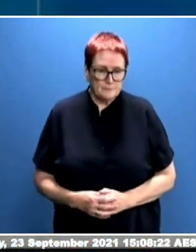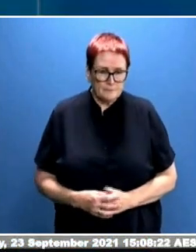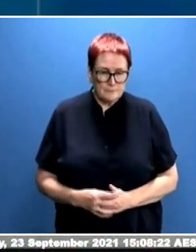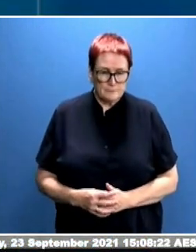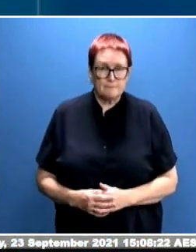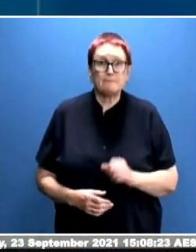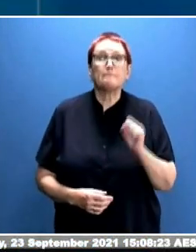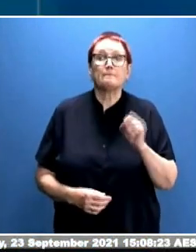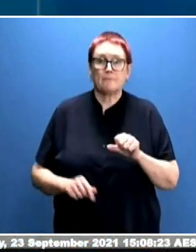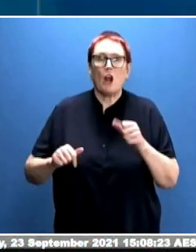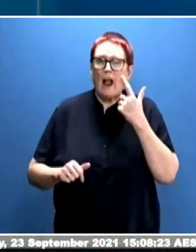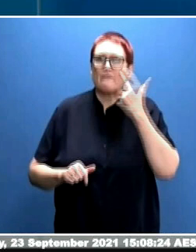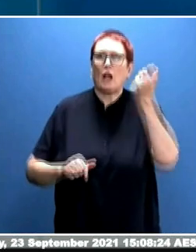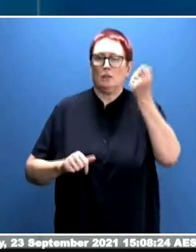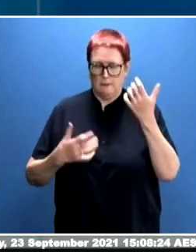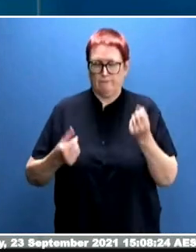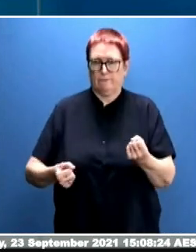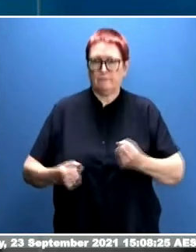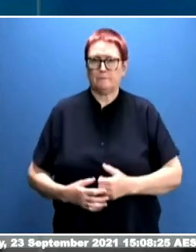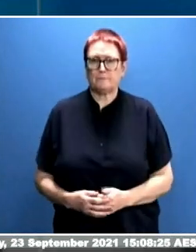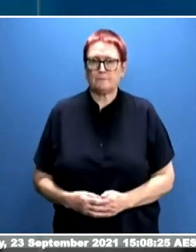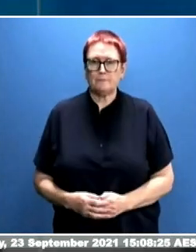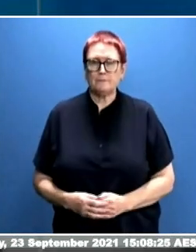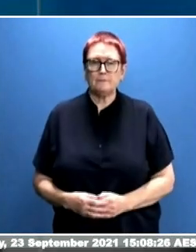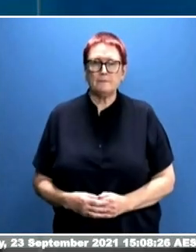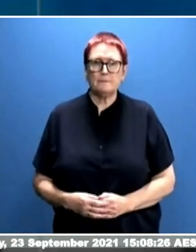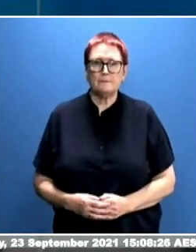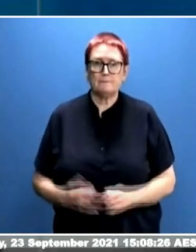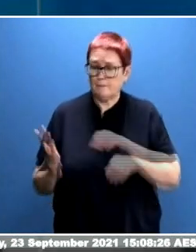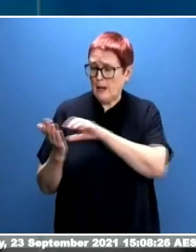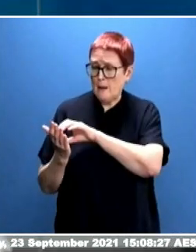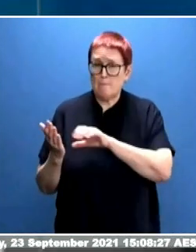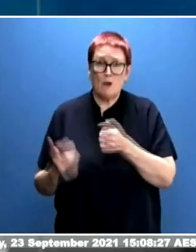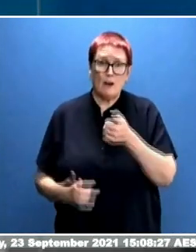Yes, okay. You have that? MS KERR: Yes. I was referring you to paragraph 65 there about